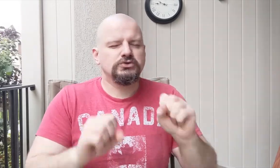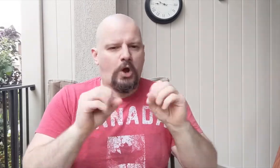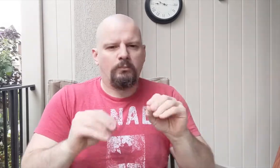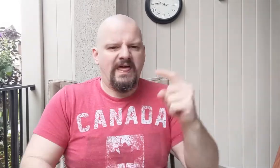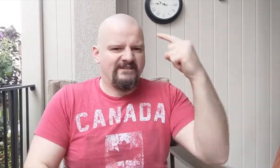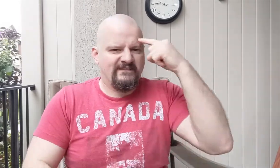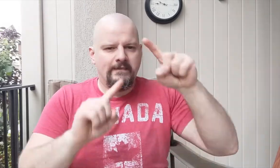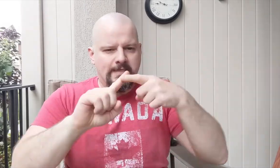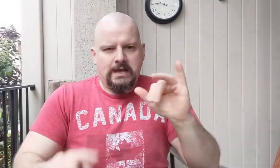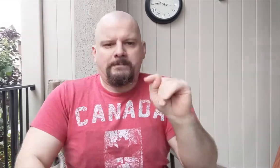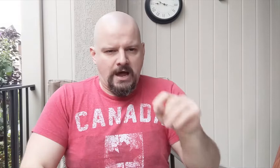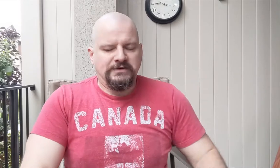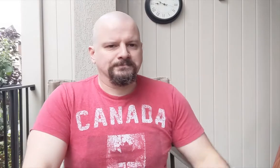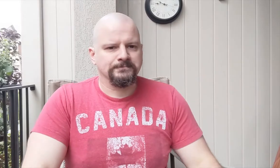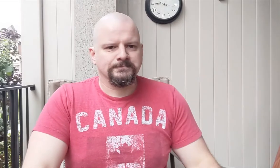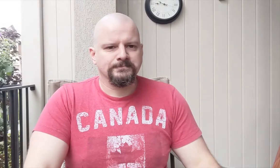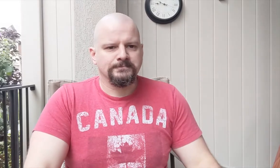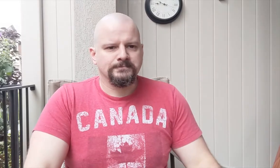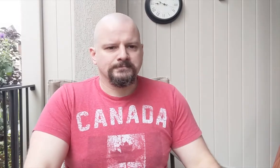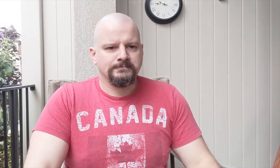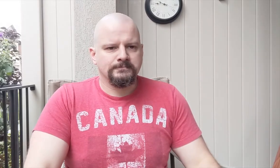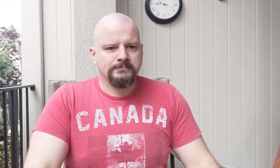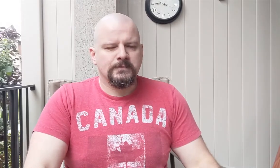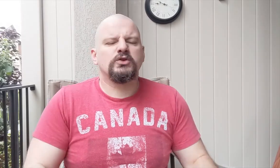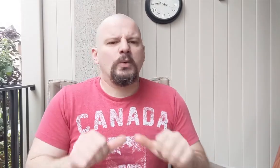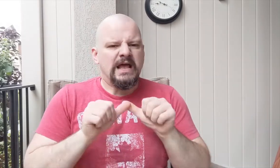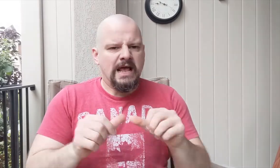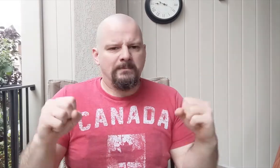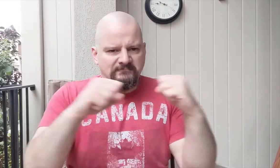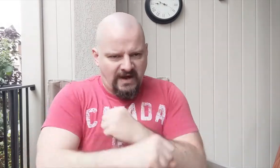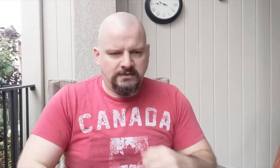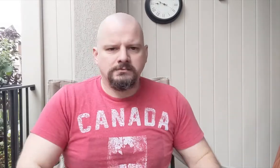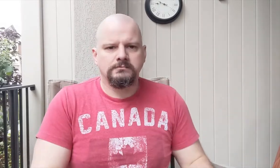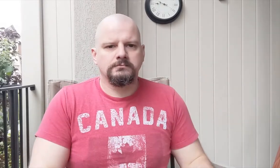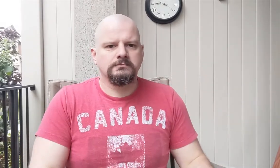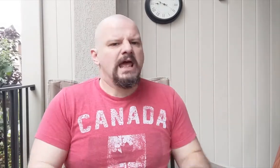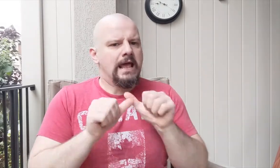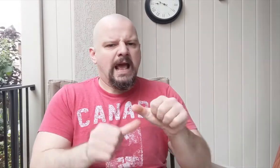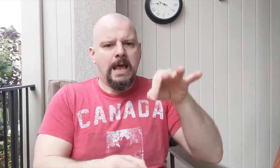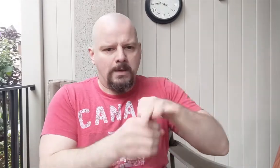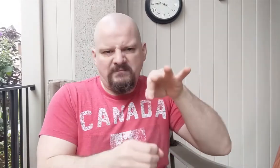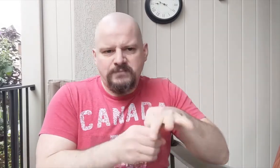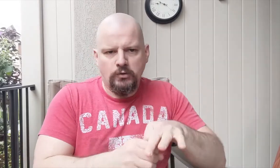Just think about it. Keep fighting. Keep voting.